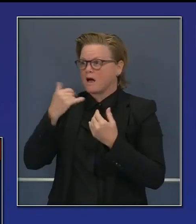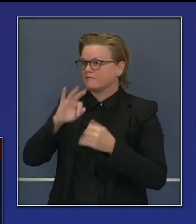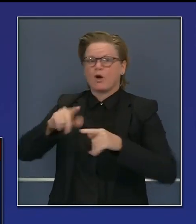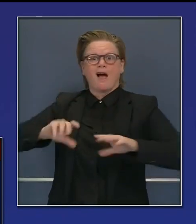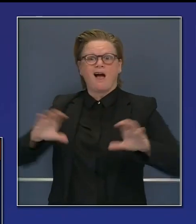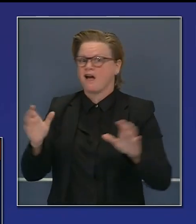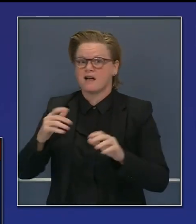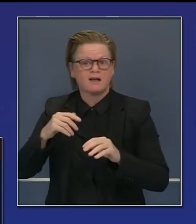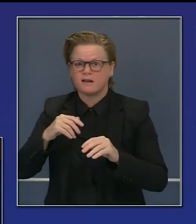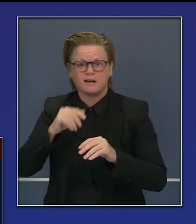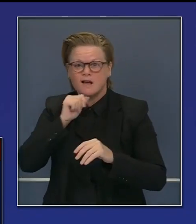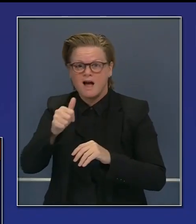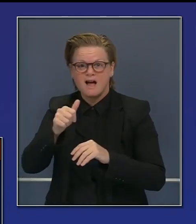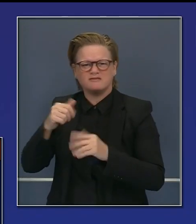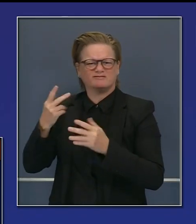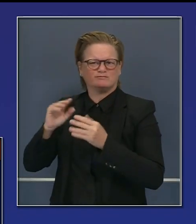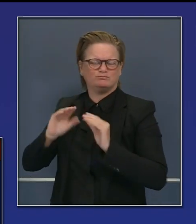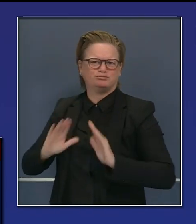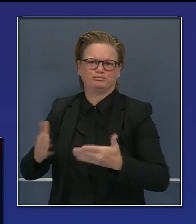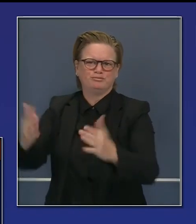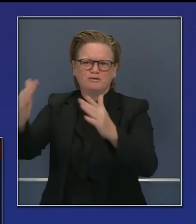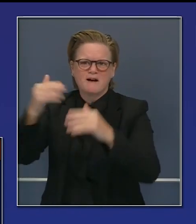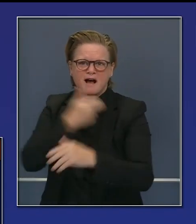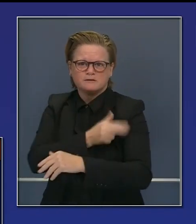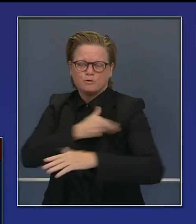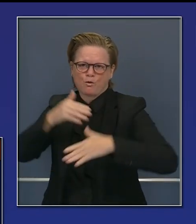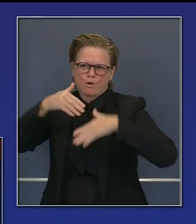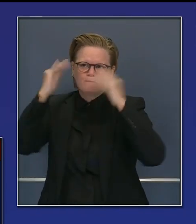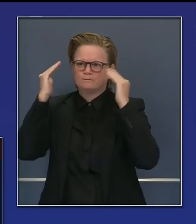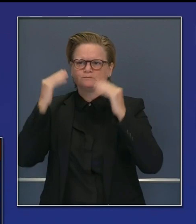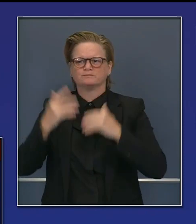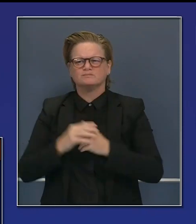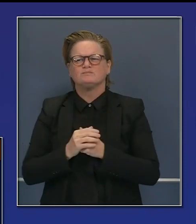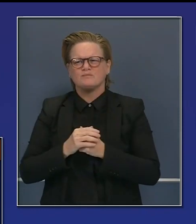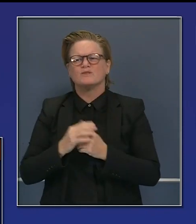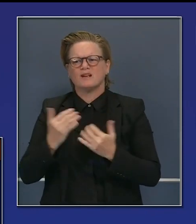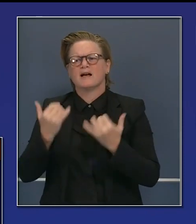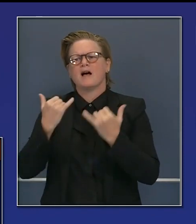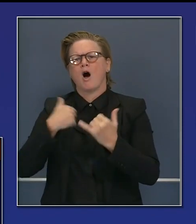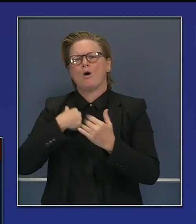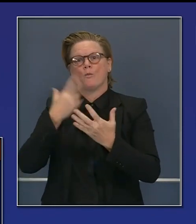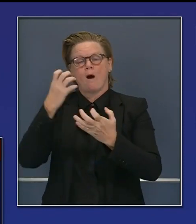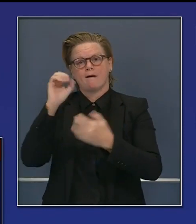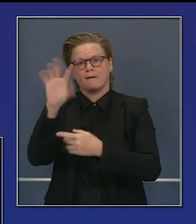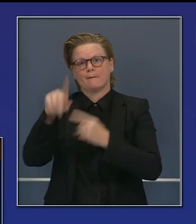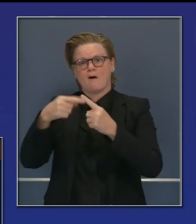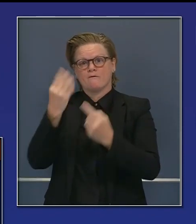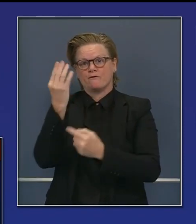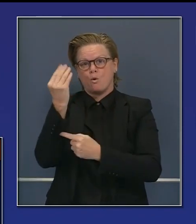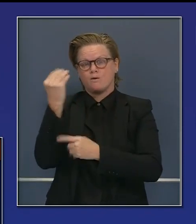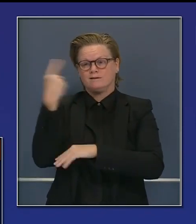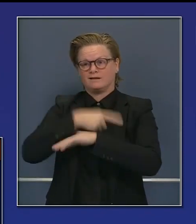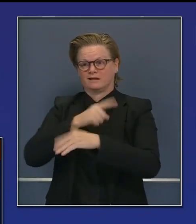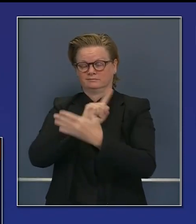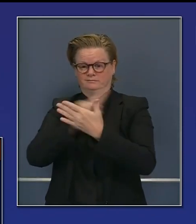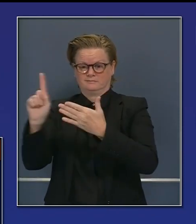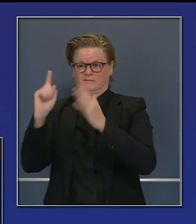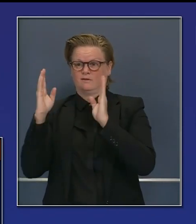CONTINUE TO SEE A DEATH RATE CLIMB AND MORE LIVES LOST. THAT IS WHY TODAY WE ARE PURSUANT TO THE BLUEPRINT THAT